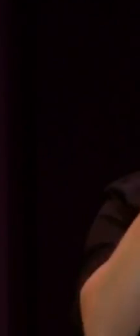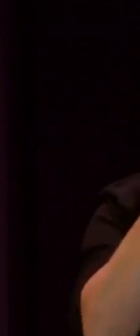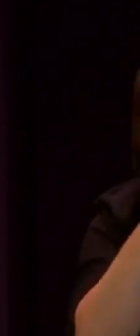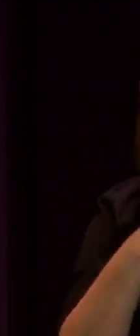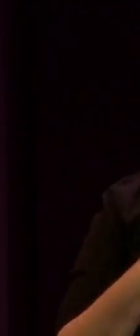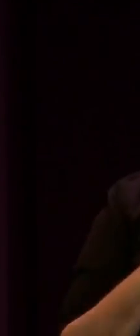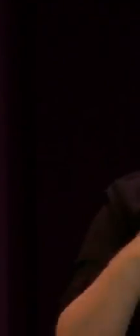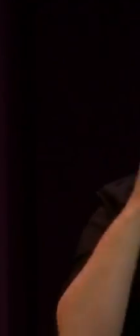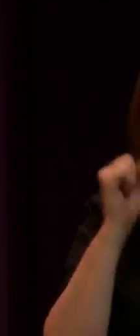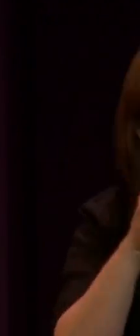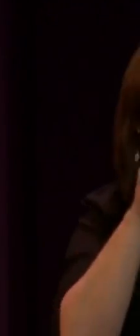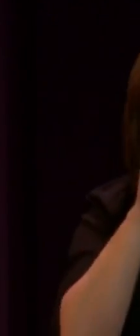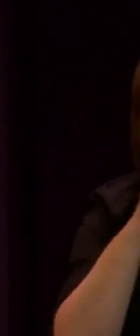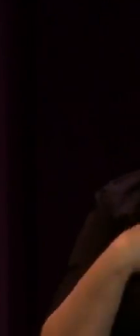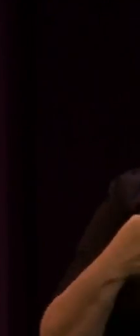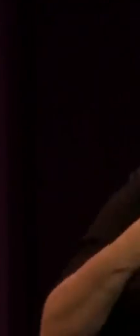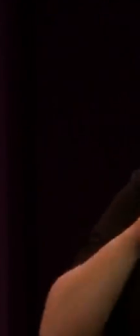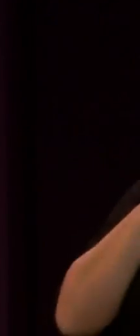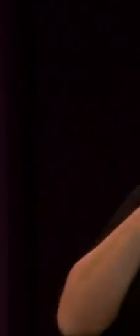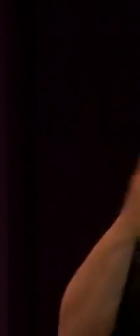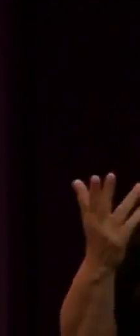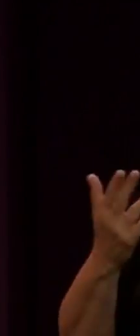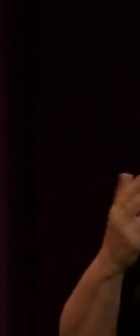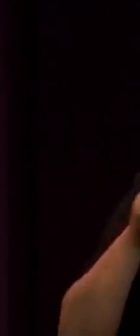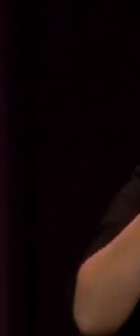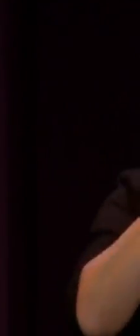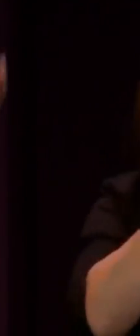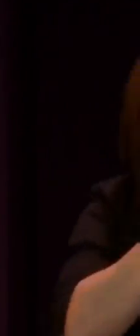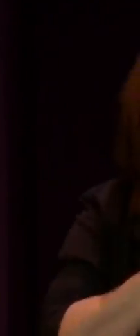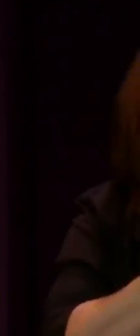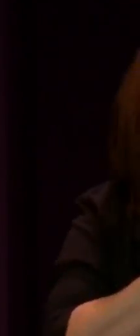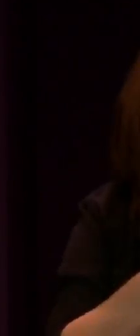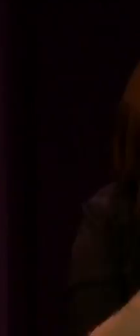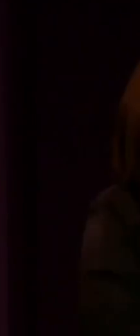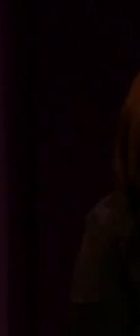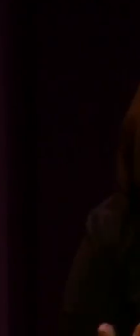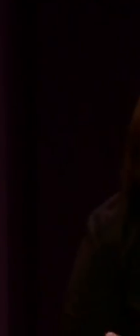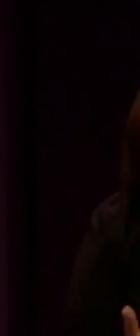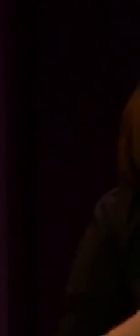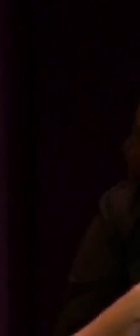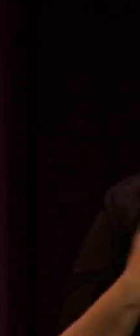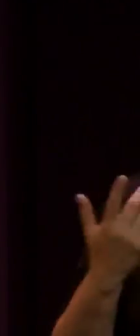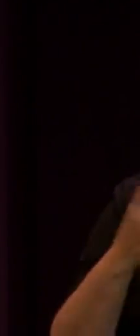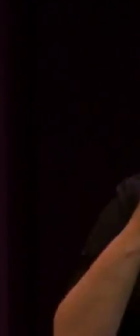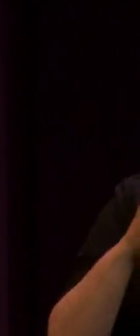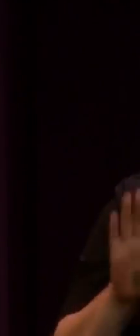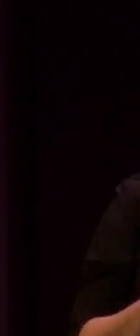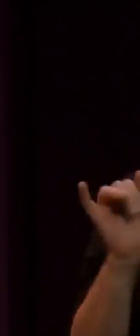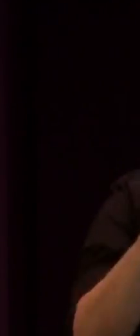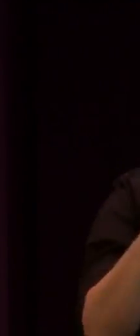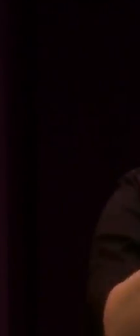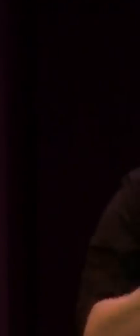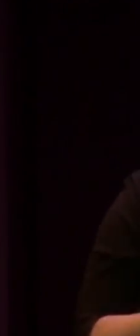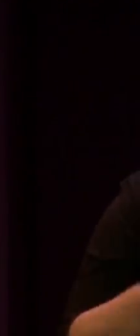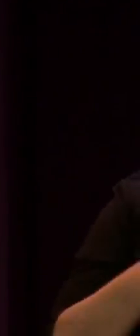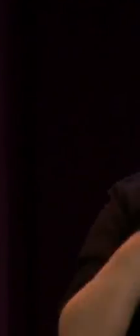THEY JUST WON'T CALL US A DUCK. THEY CALL US A TURKEY. BUT WE'RE A DUCK, NOT A TURKEY. I'M REALLY SERIOUS ABOUT THAT.